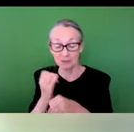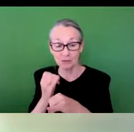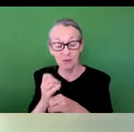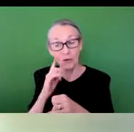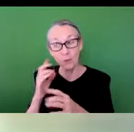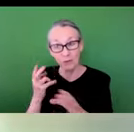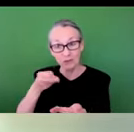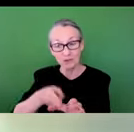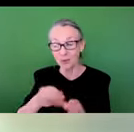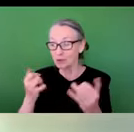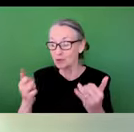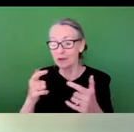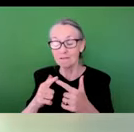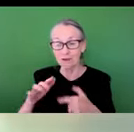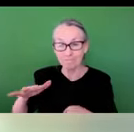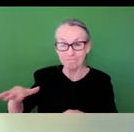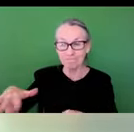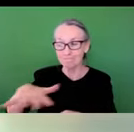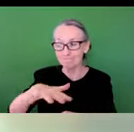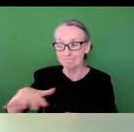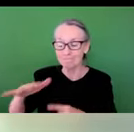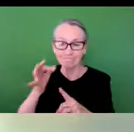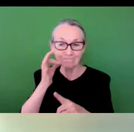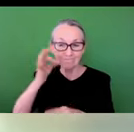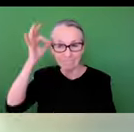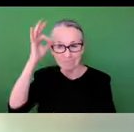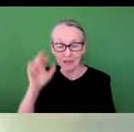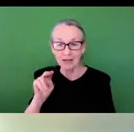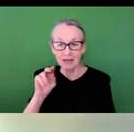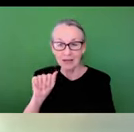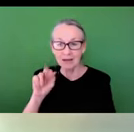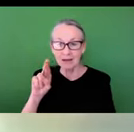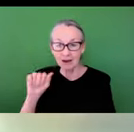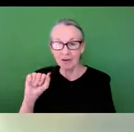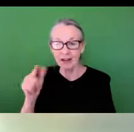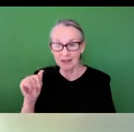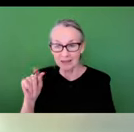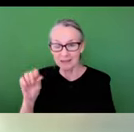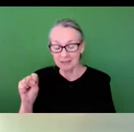homelands of the Narragansett and Eastern Niantic Nations. Their lands and waters originally encompassed